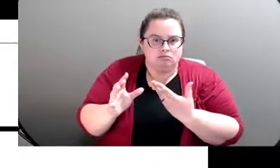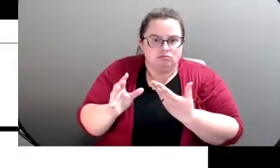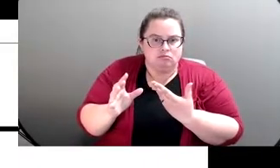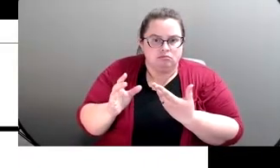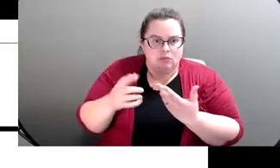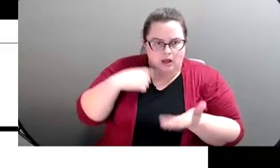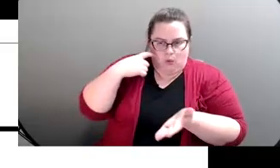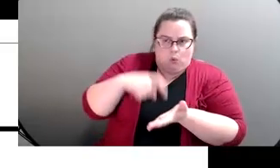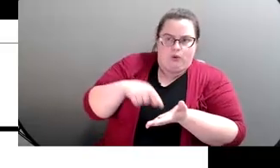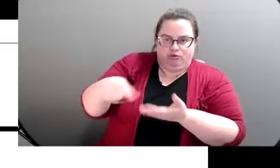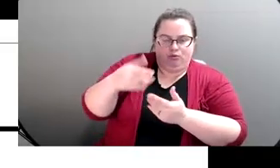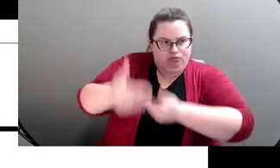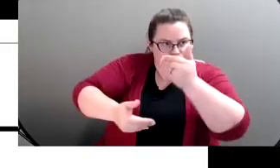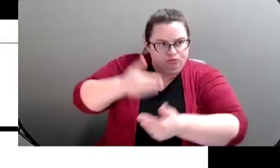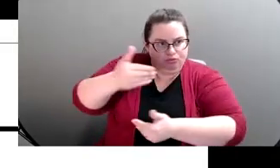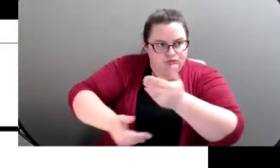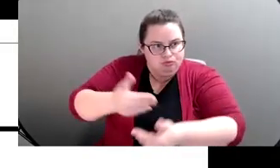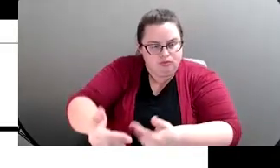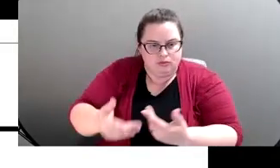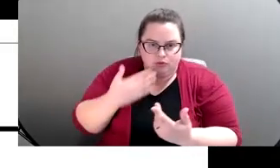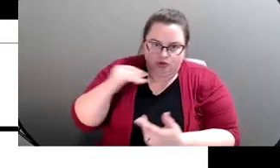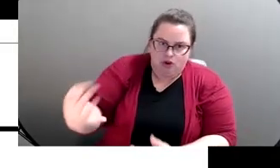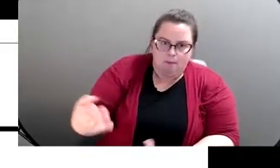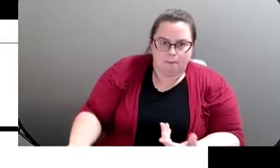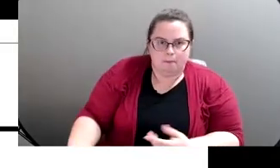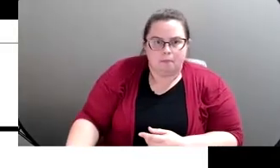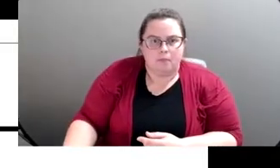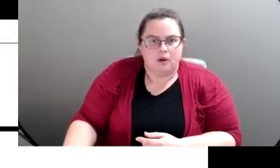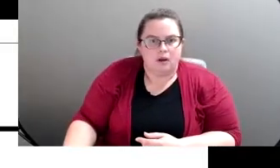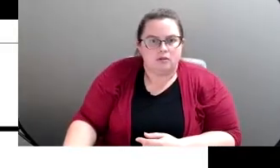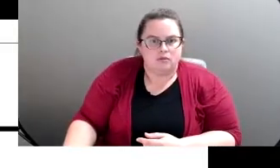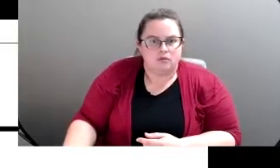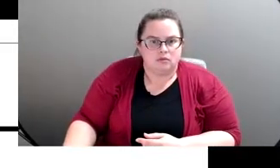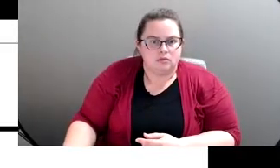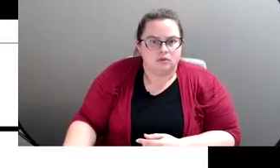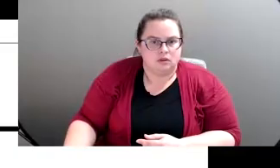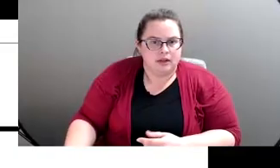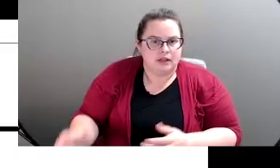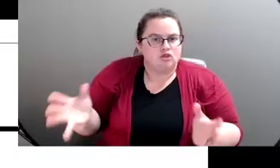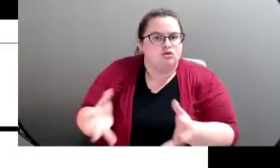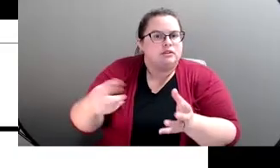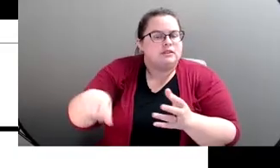their progress or their learning and everything and that you're encouraging them to continue to participate in the class there.